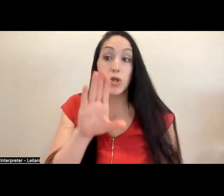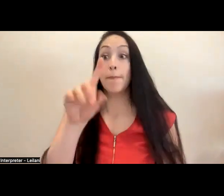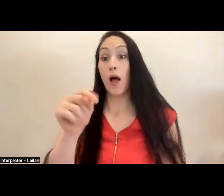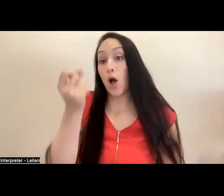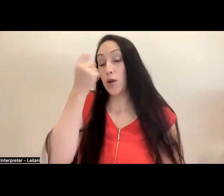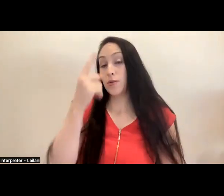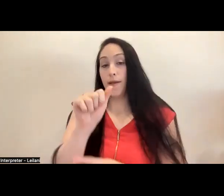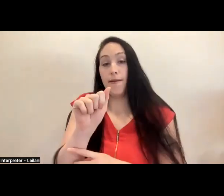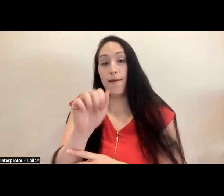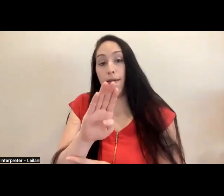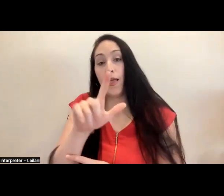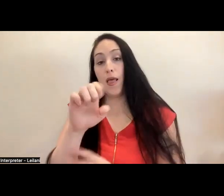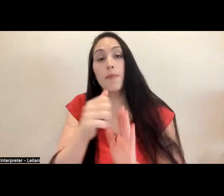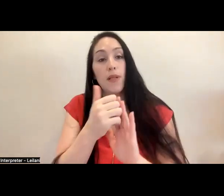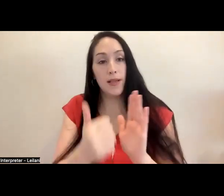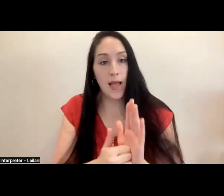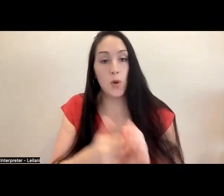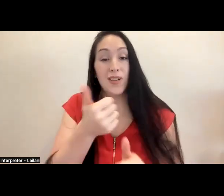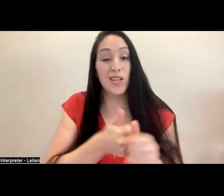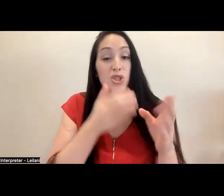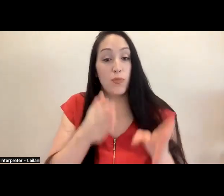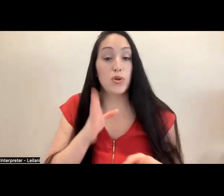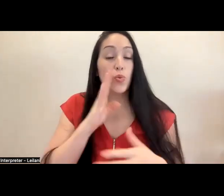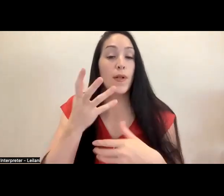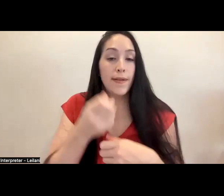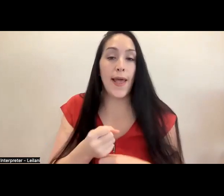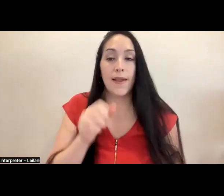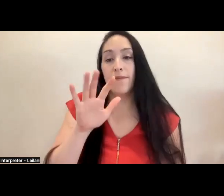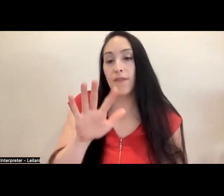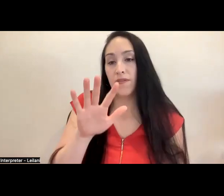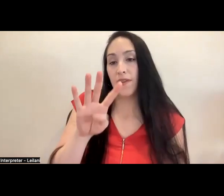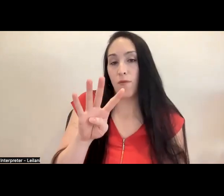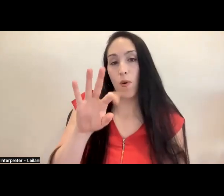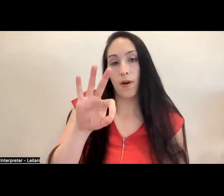a 54 98 Qa. 11:21:28 That's a document that we submit